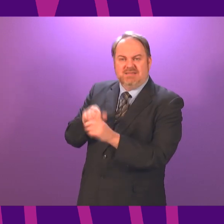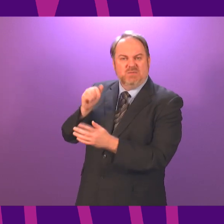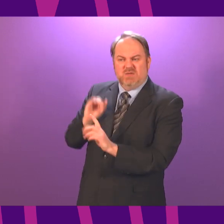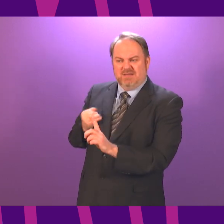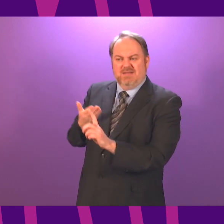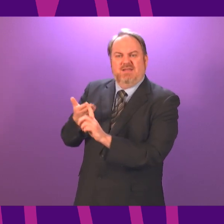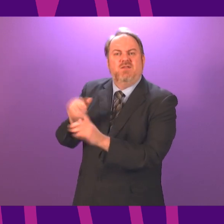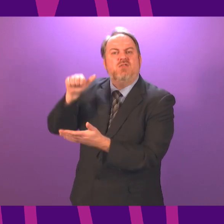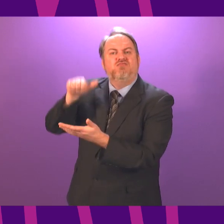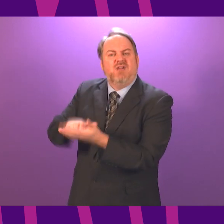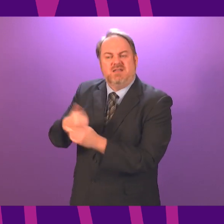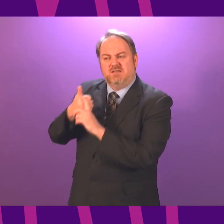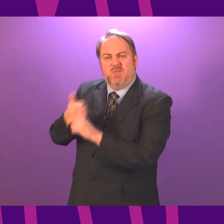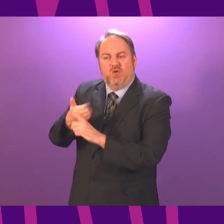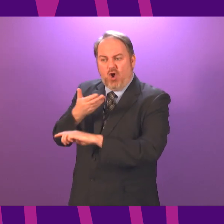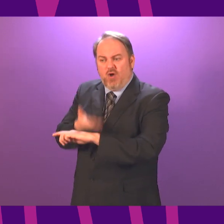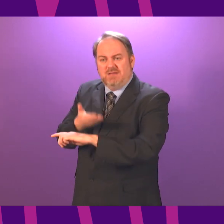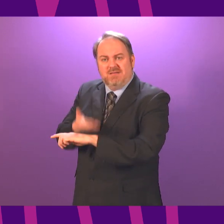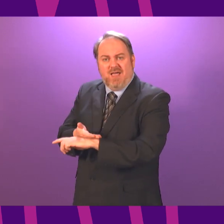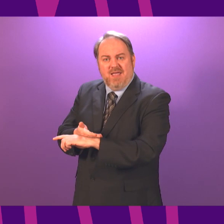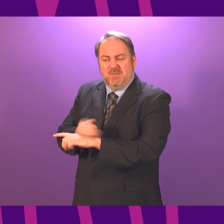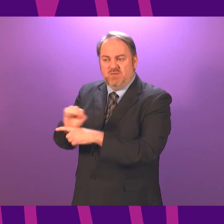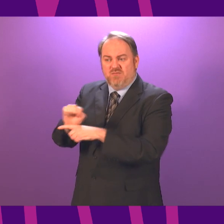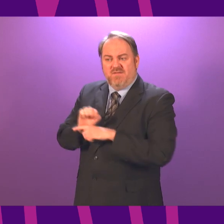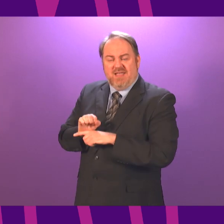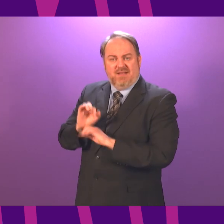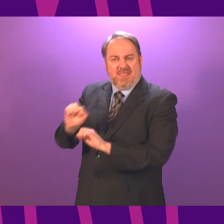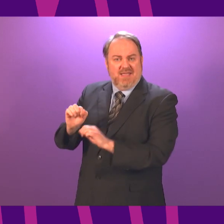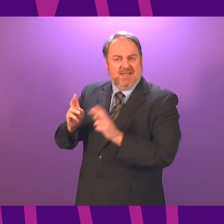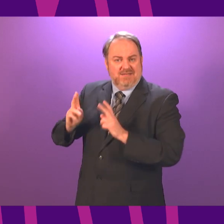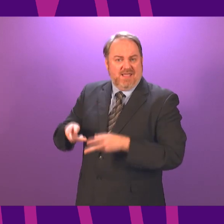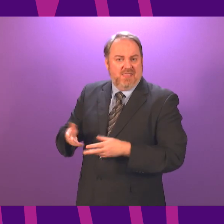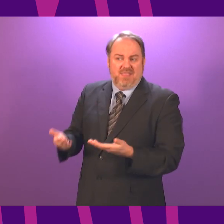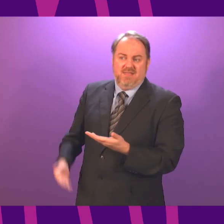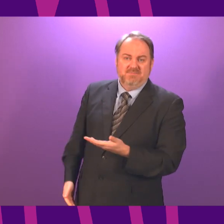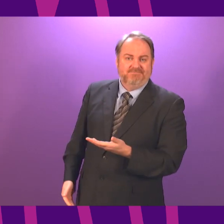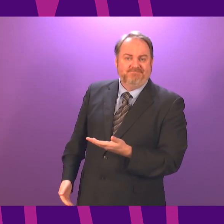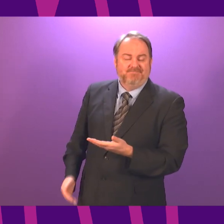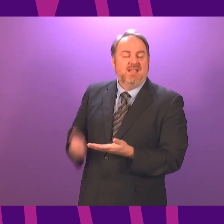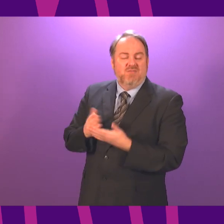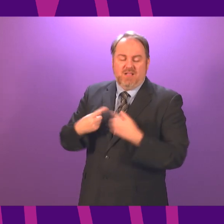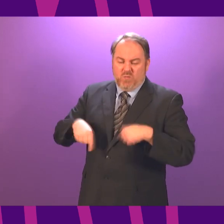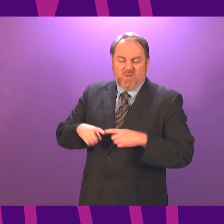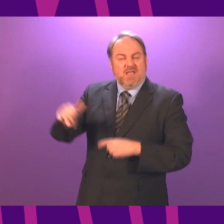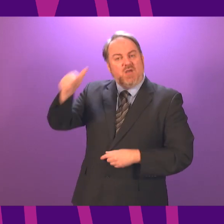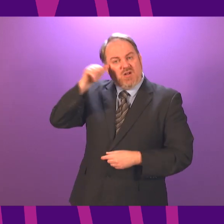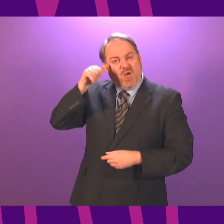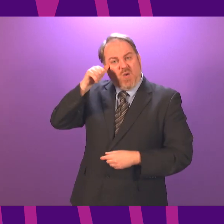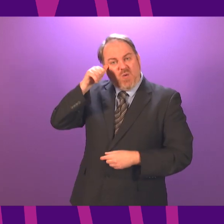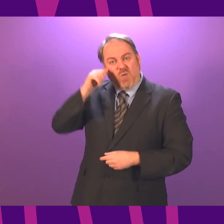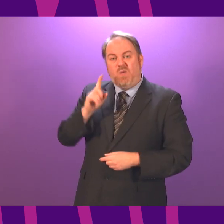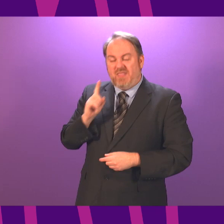in time to avoid tragic outcomes such as that. All of us recognise that we need continually to seek